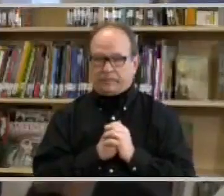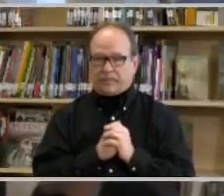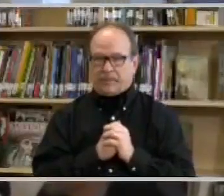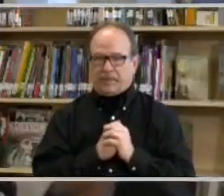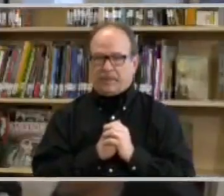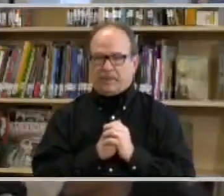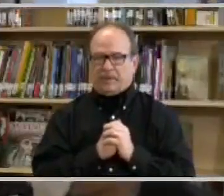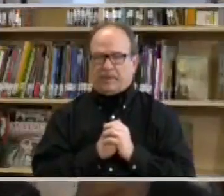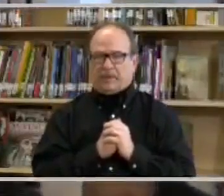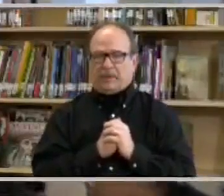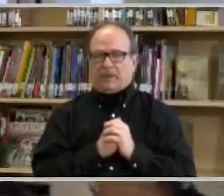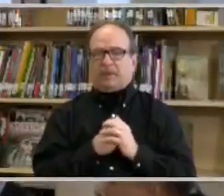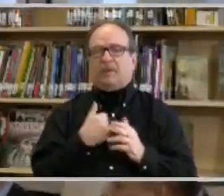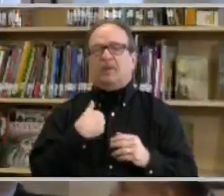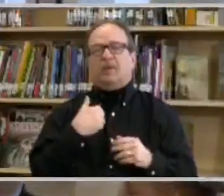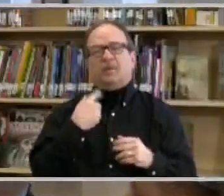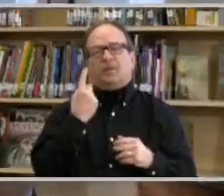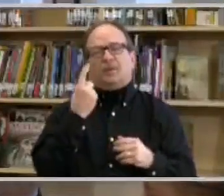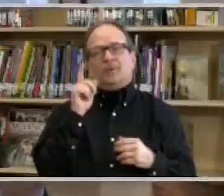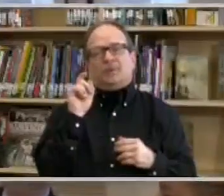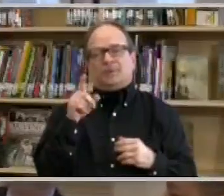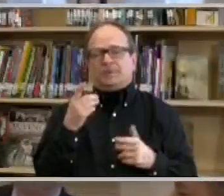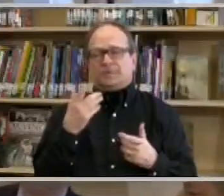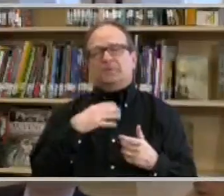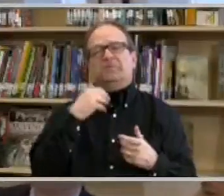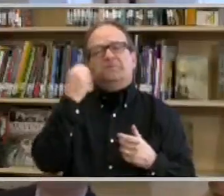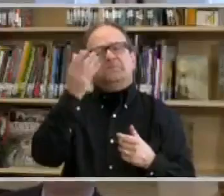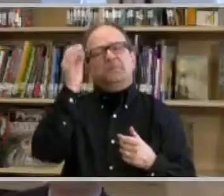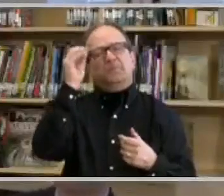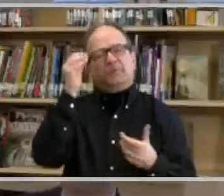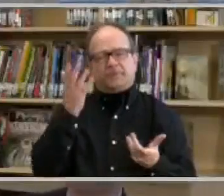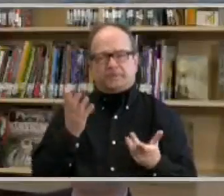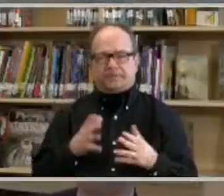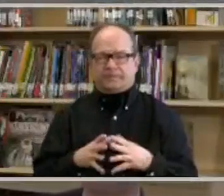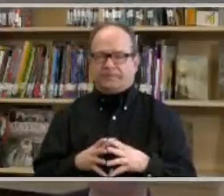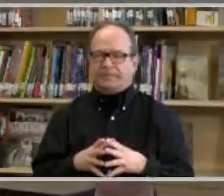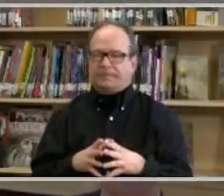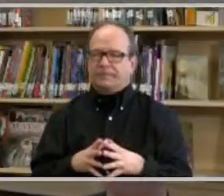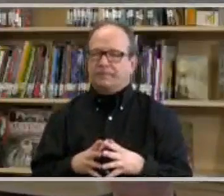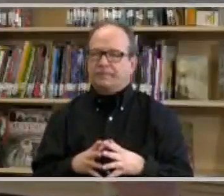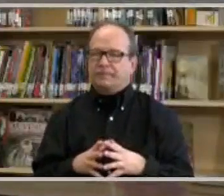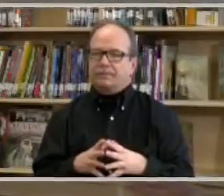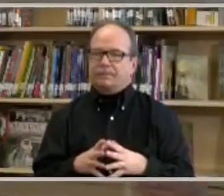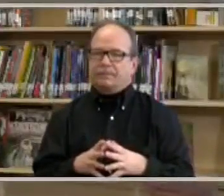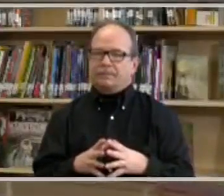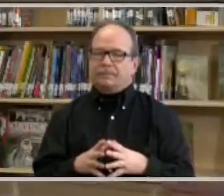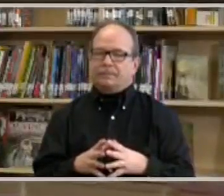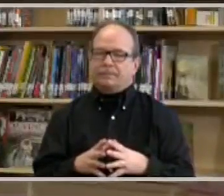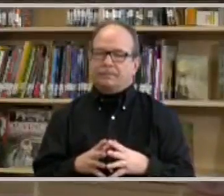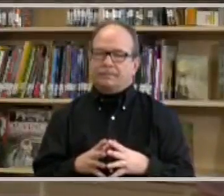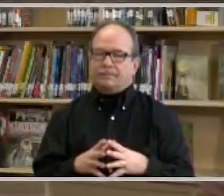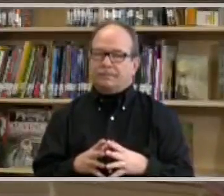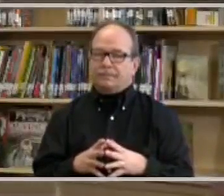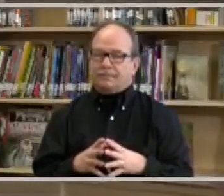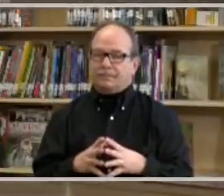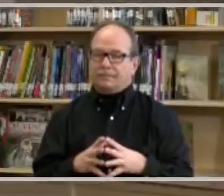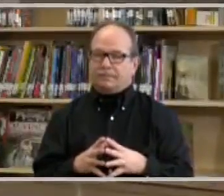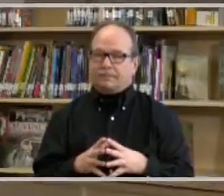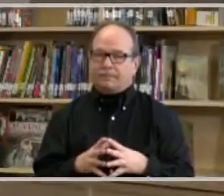I HAVE A QUESTION PER SE BUT I DO HAVE SOME INPUT THAT I WOULD LIKE SHARE IF IT'S OKAY.